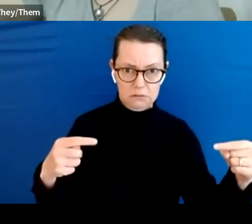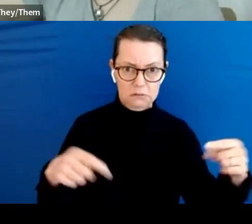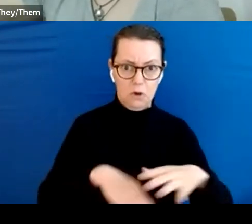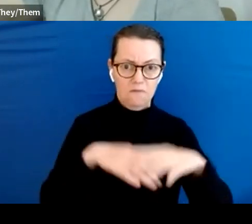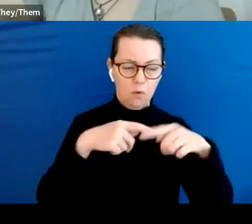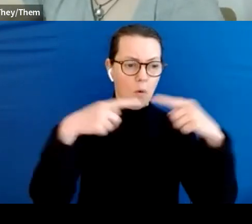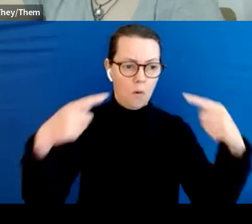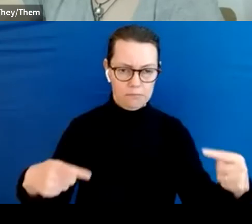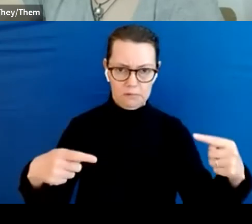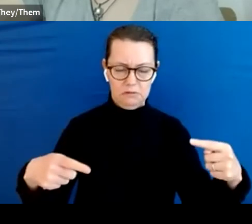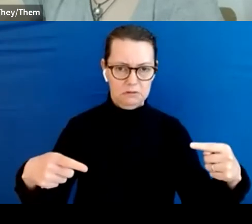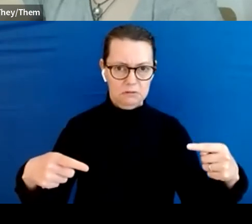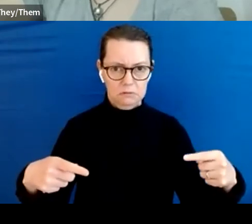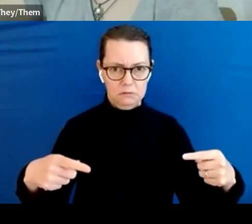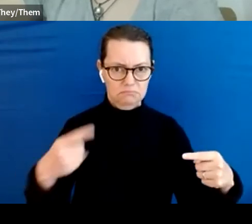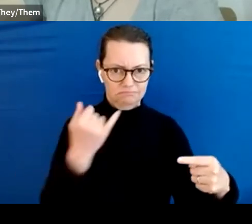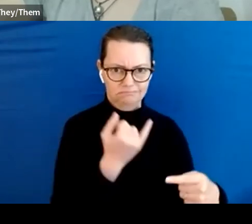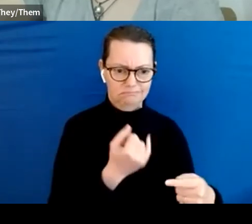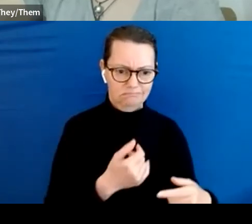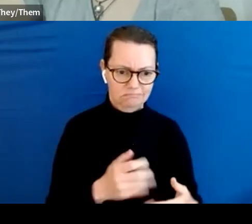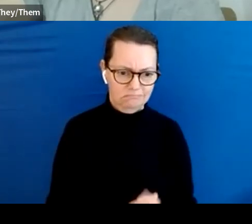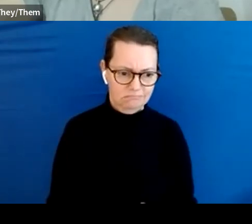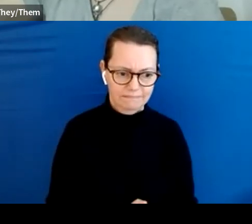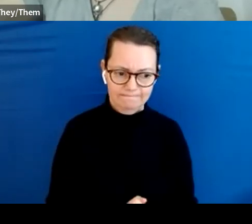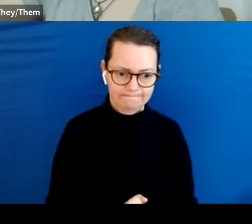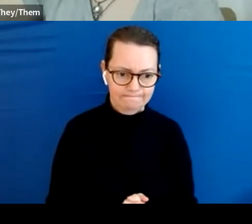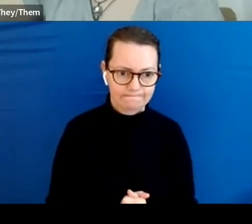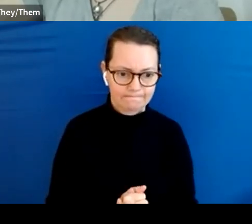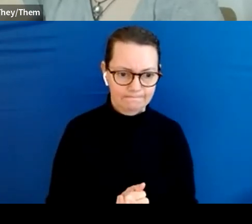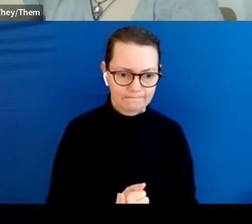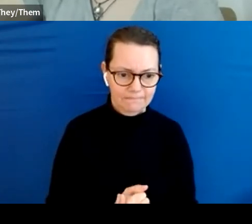A lot of stuff that could really be done around.